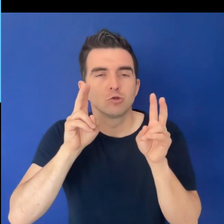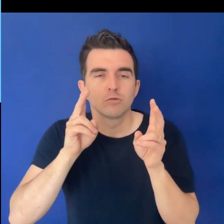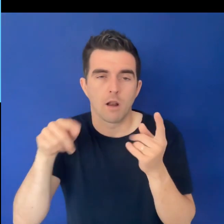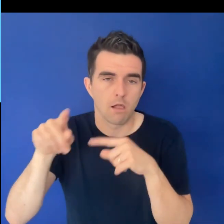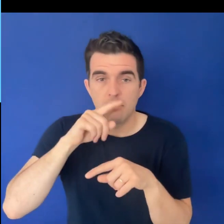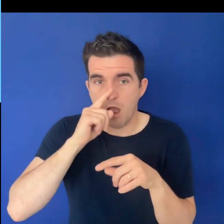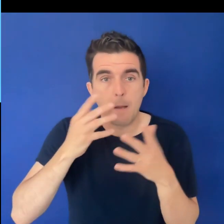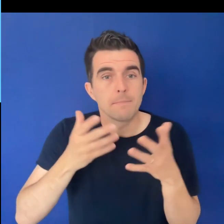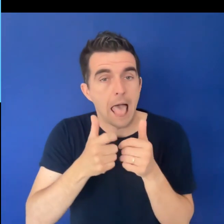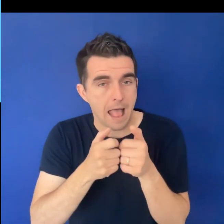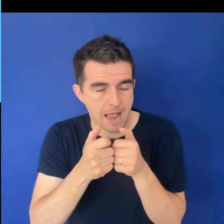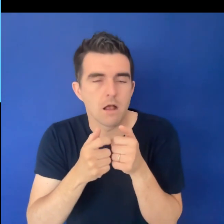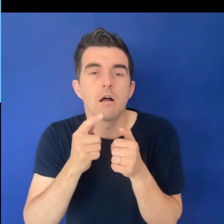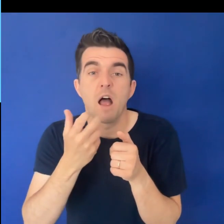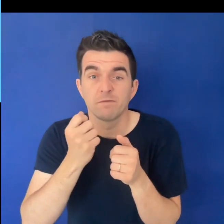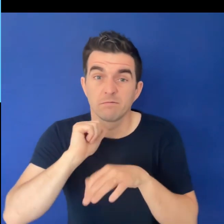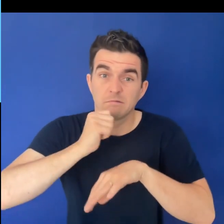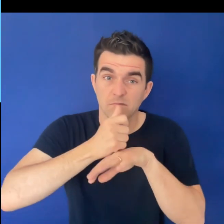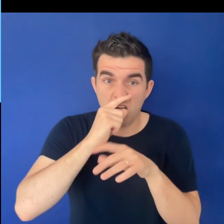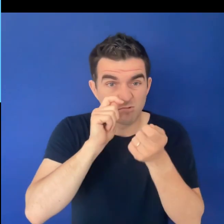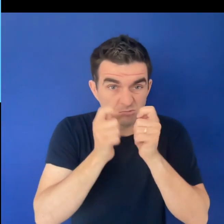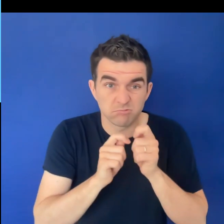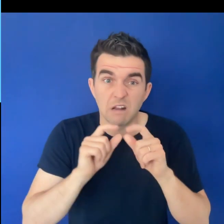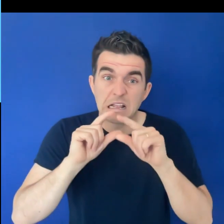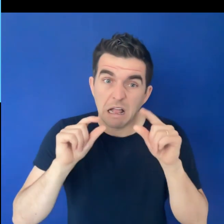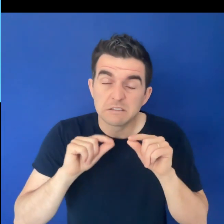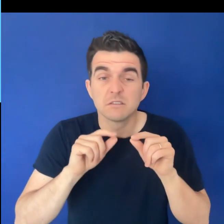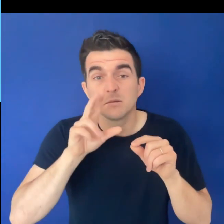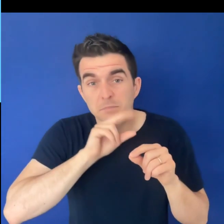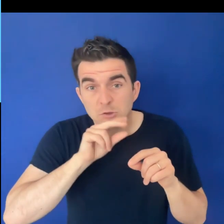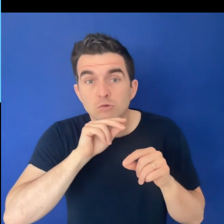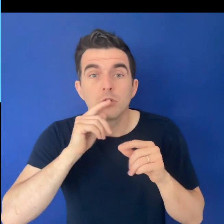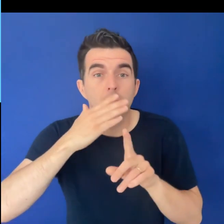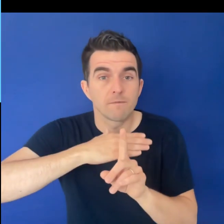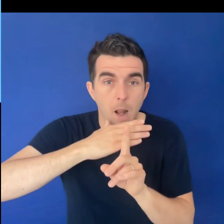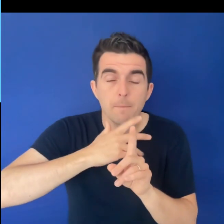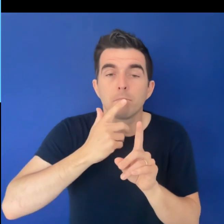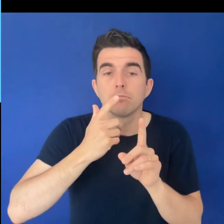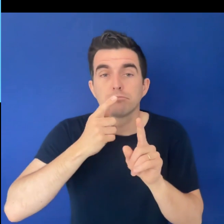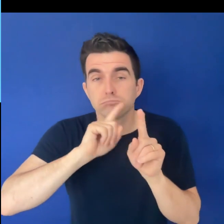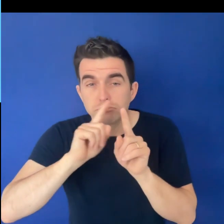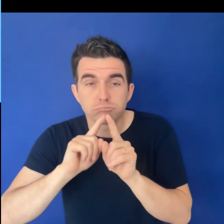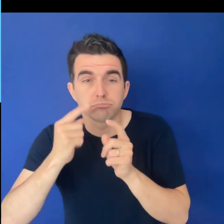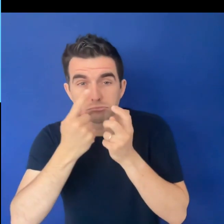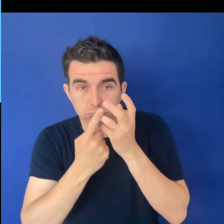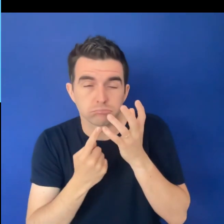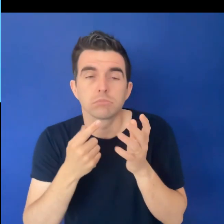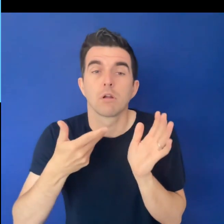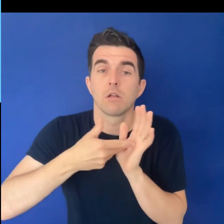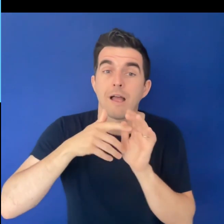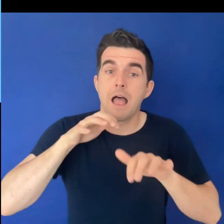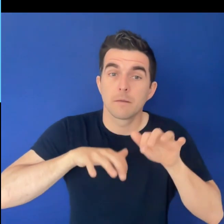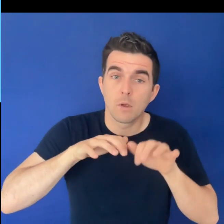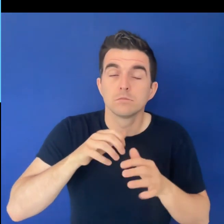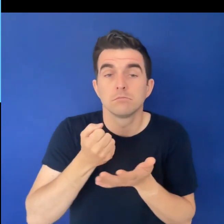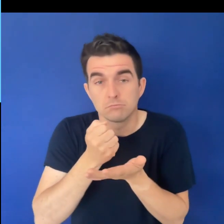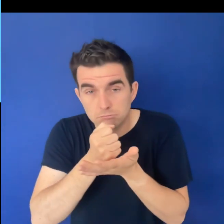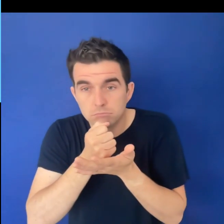This includes settings to modify text to speech volume, rate, and voice, alongside keyboard and controller support.